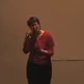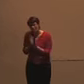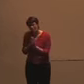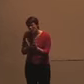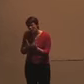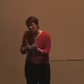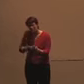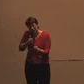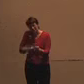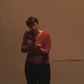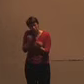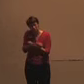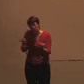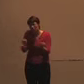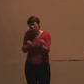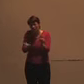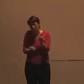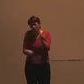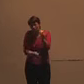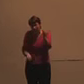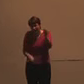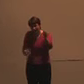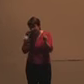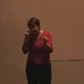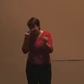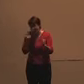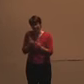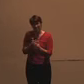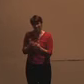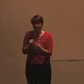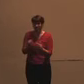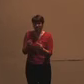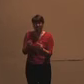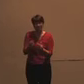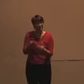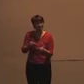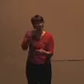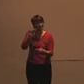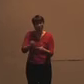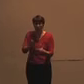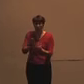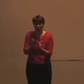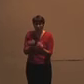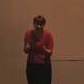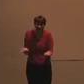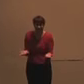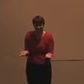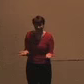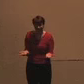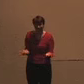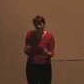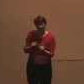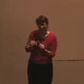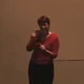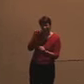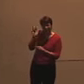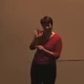then these walls are just bookshelves. But if this is very, very empty and the students